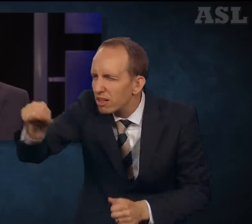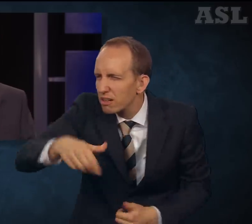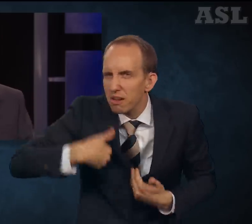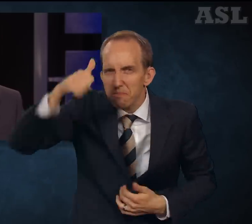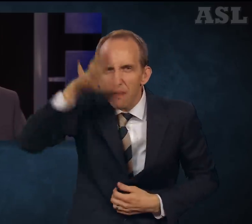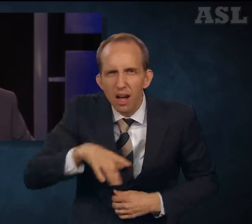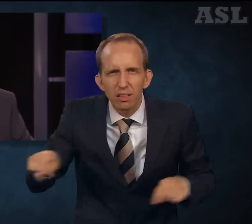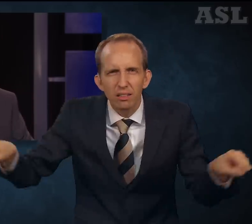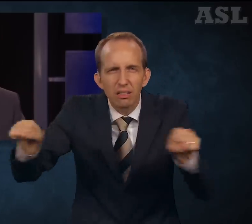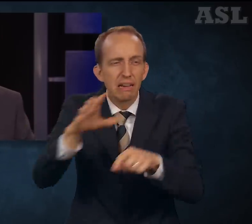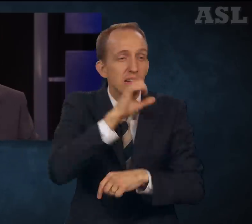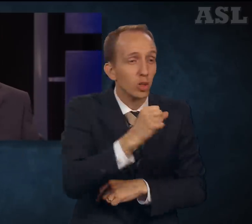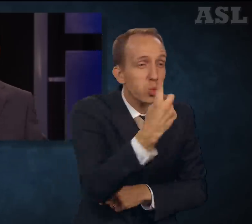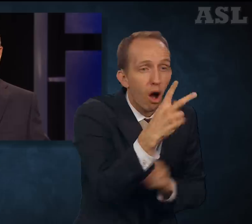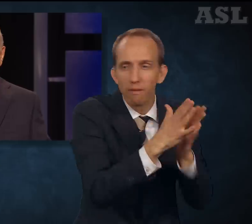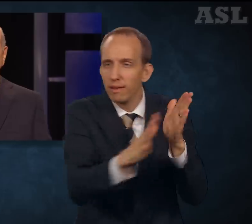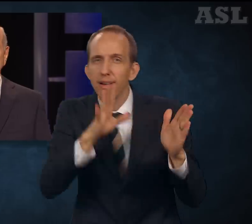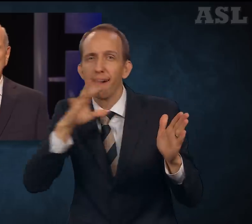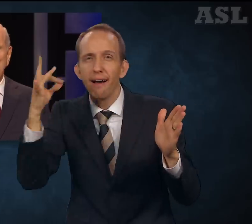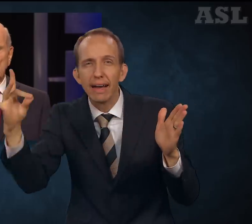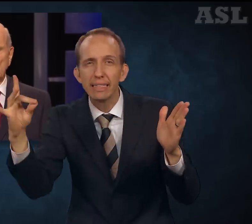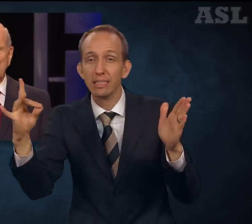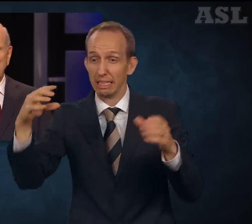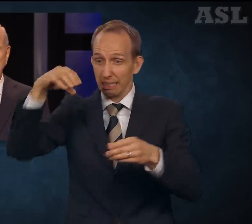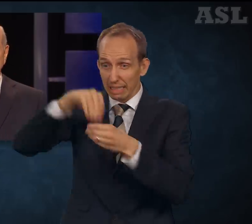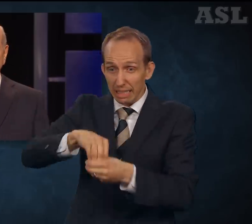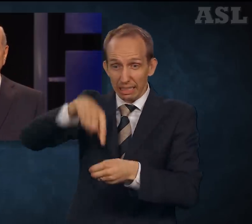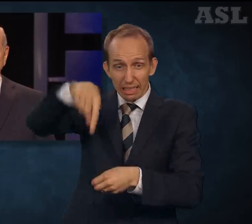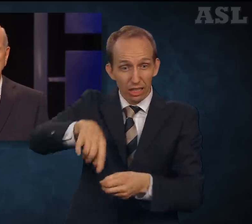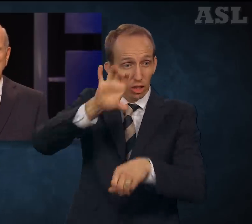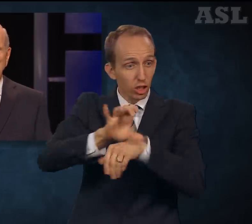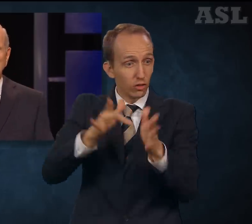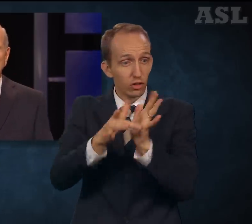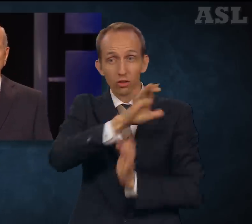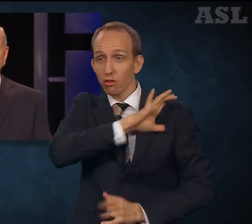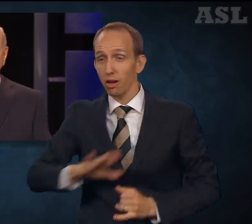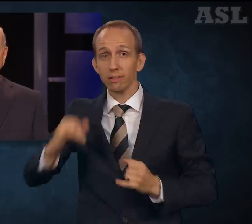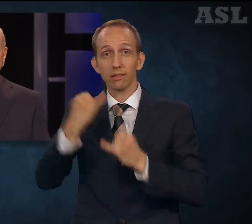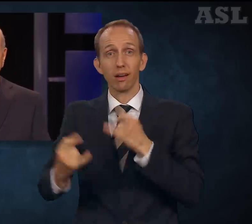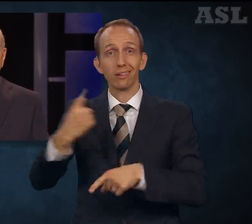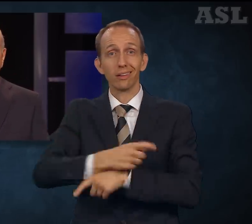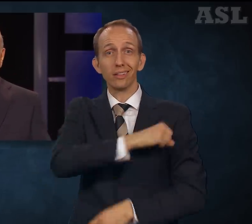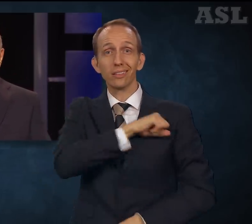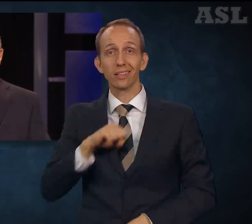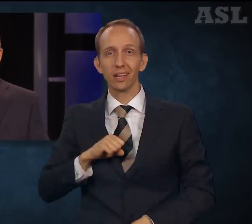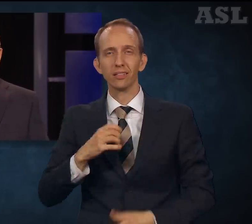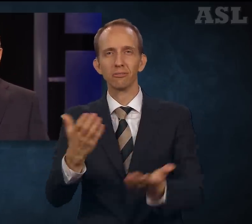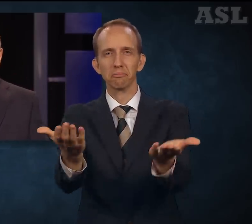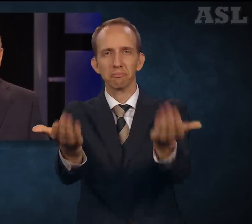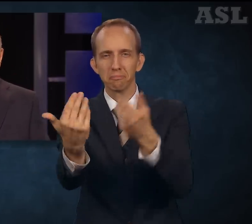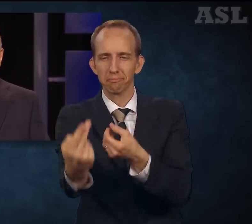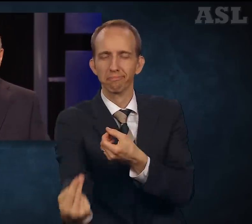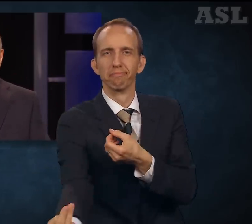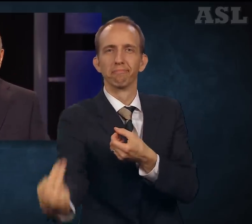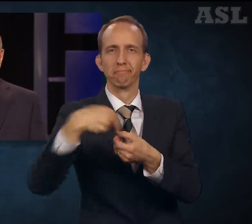MAN BETWEEN THE AGES OF 12 AND 18 IN THE CHURCH OF